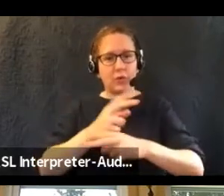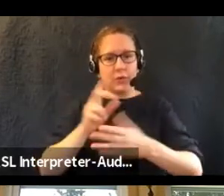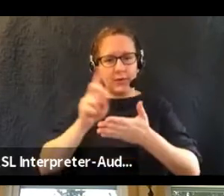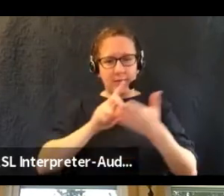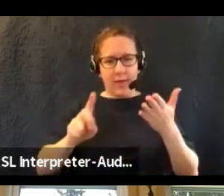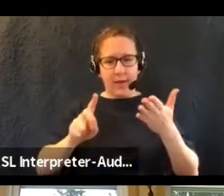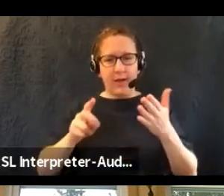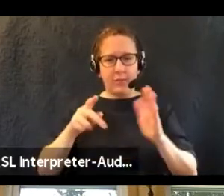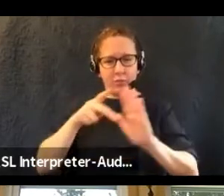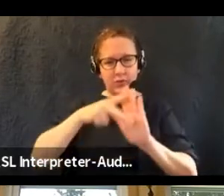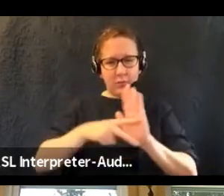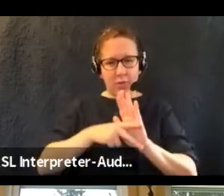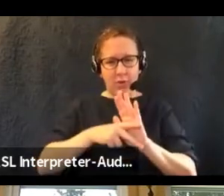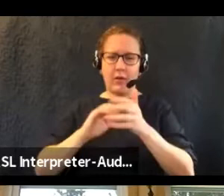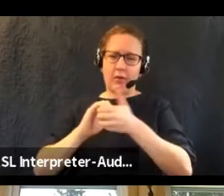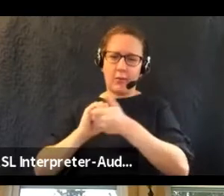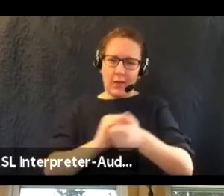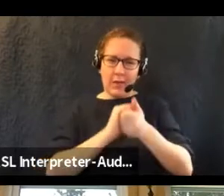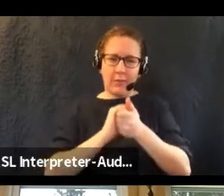collaborative advising strategy.